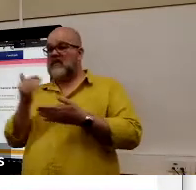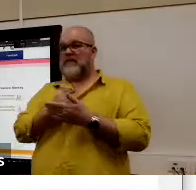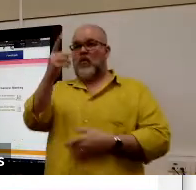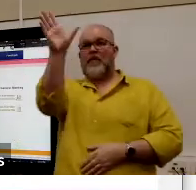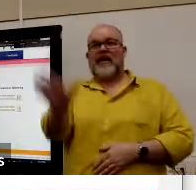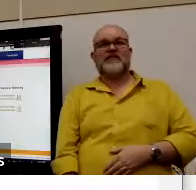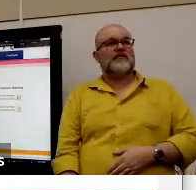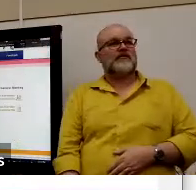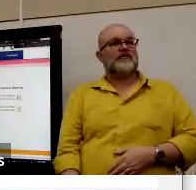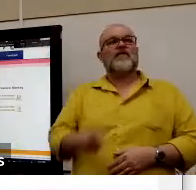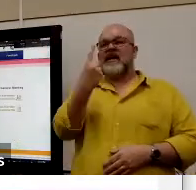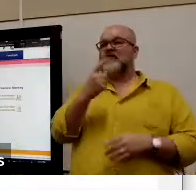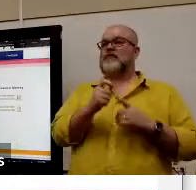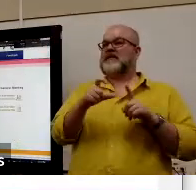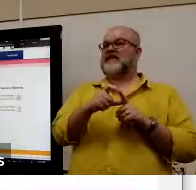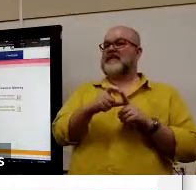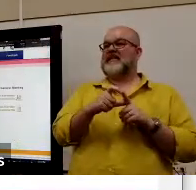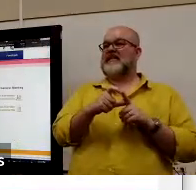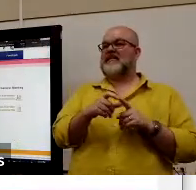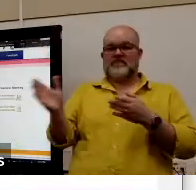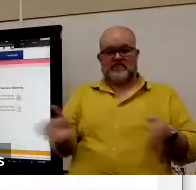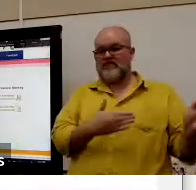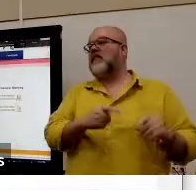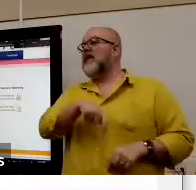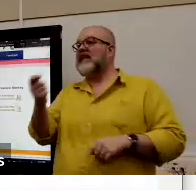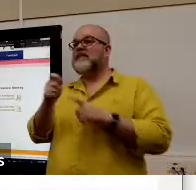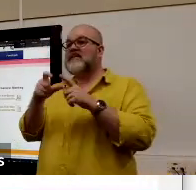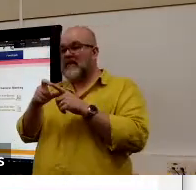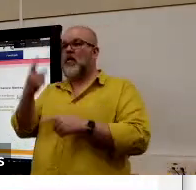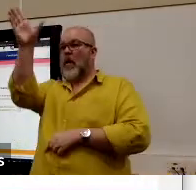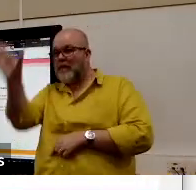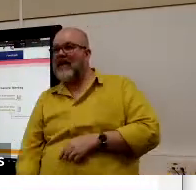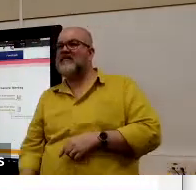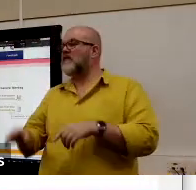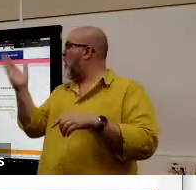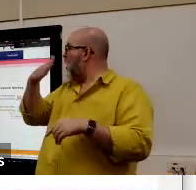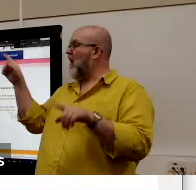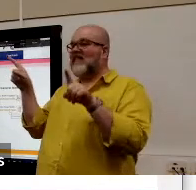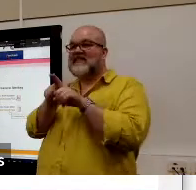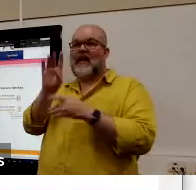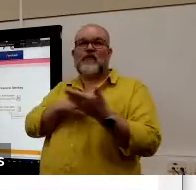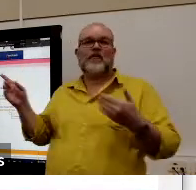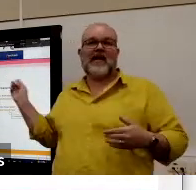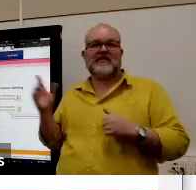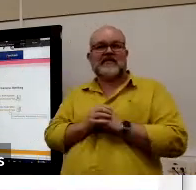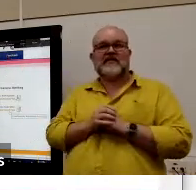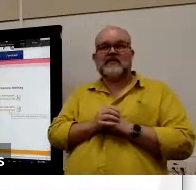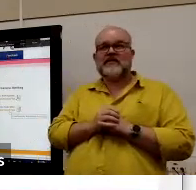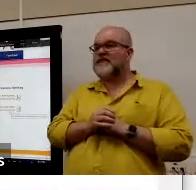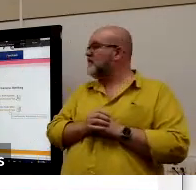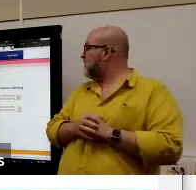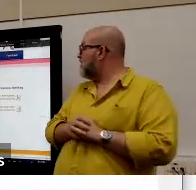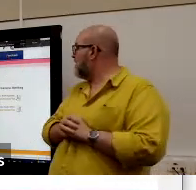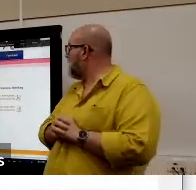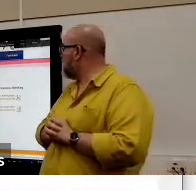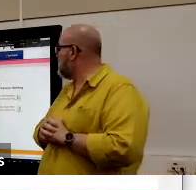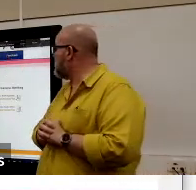It's just on one page um for PD and then the next PD there's one page so all has the same,